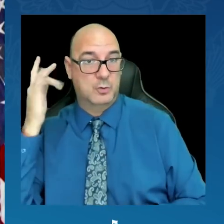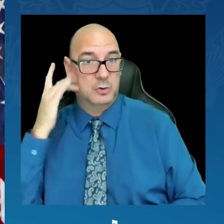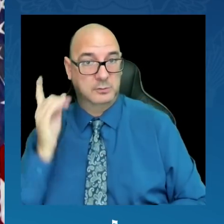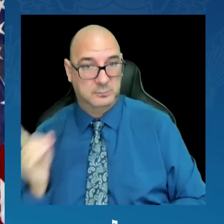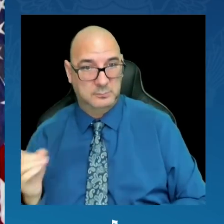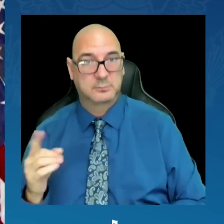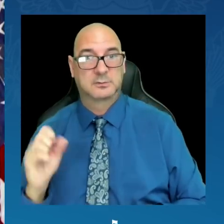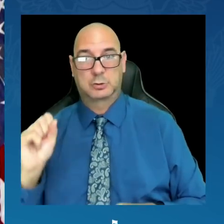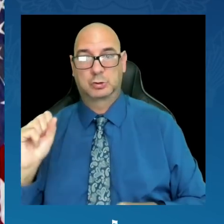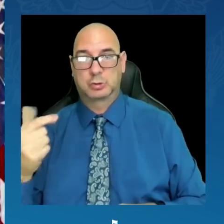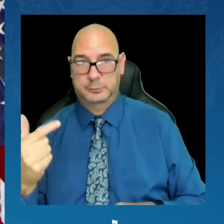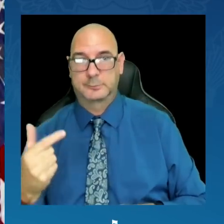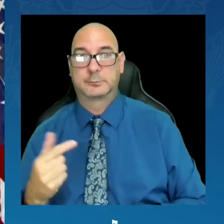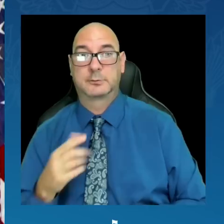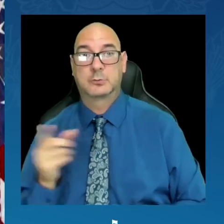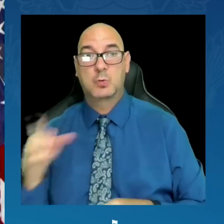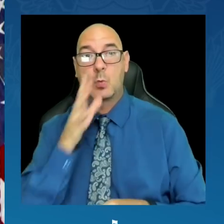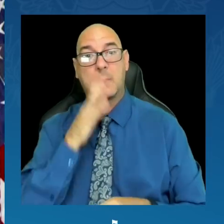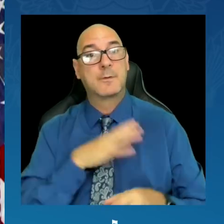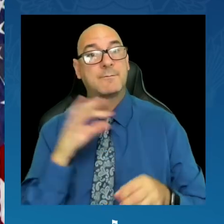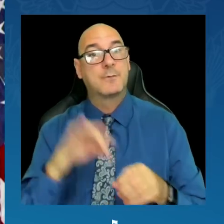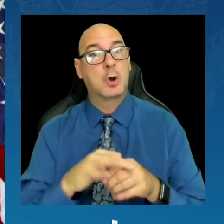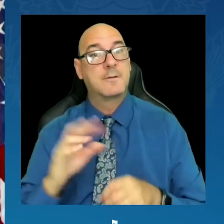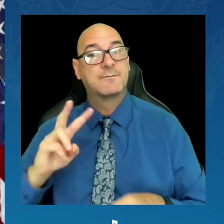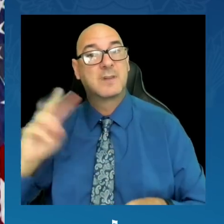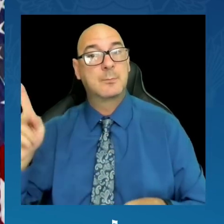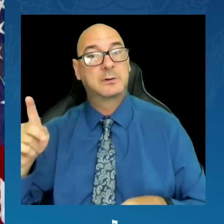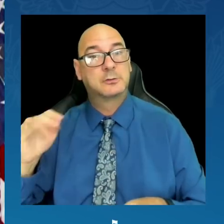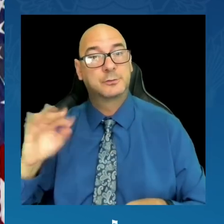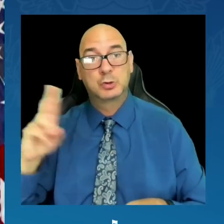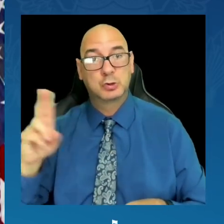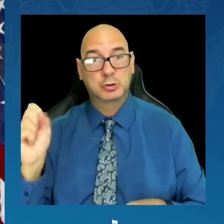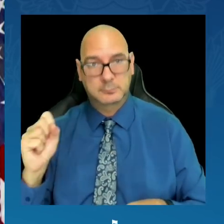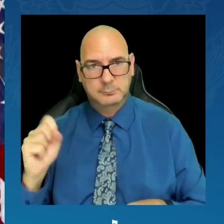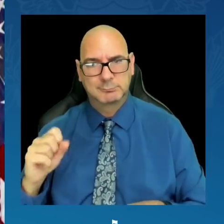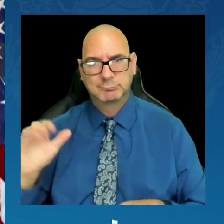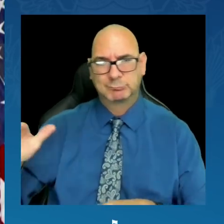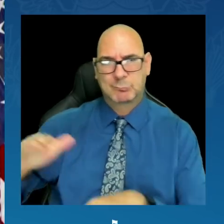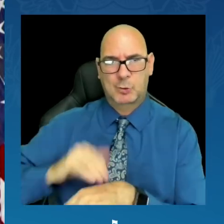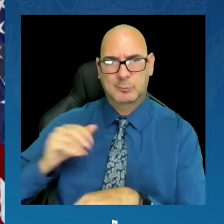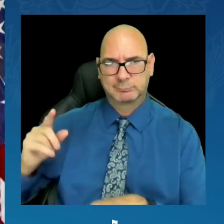Welcome. Welcome to playing field. Kamala Harris, vice president of the United States.